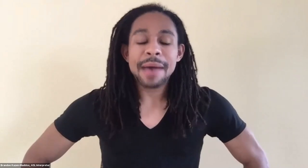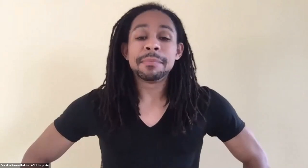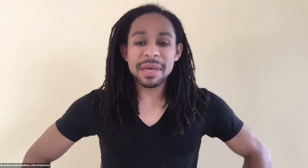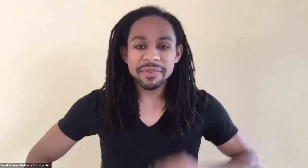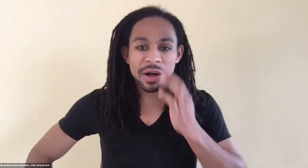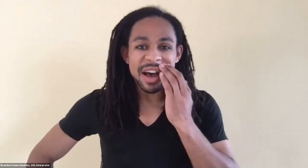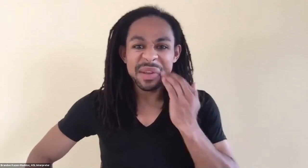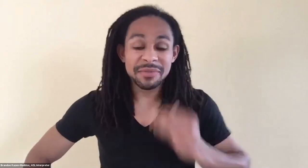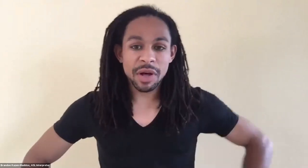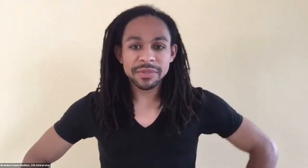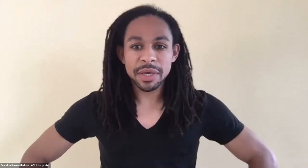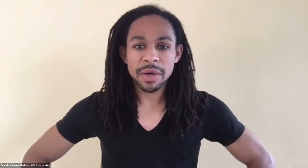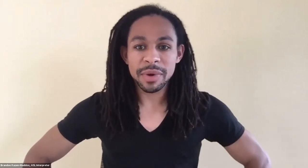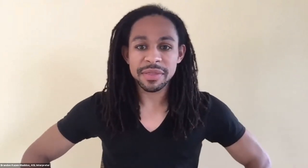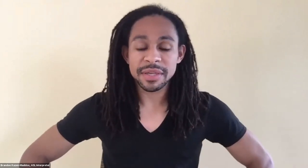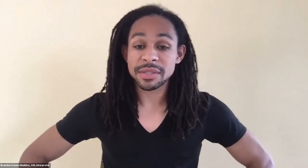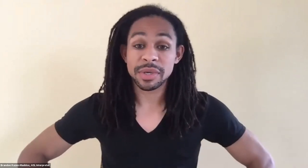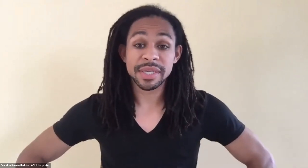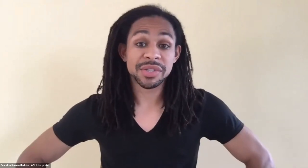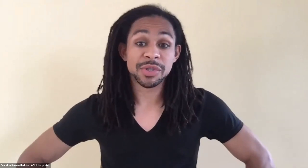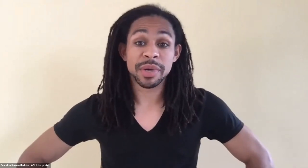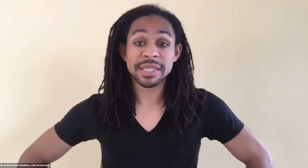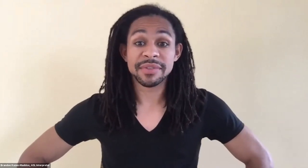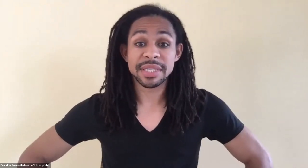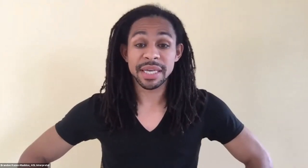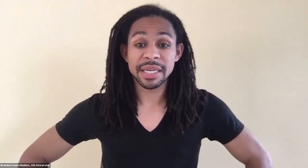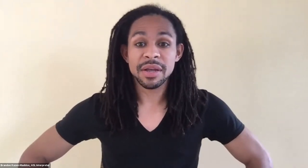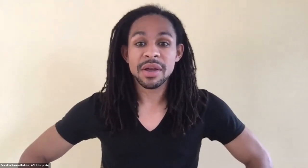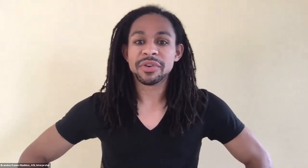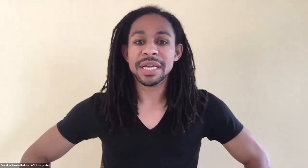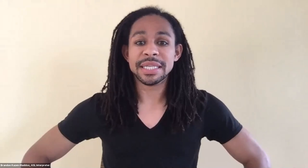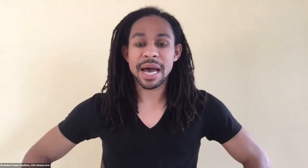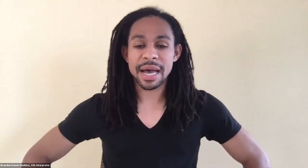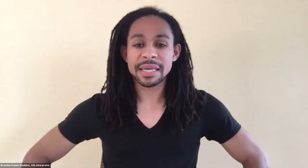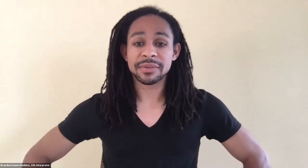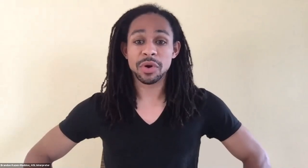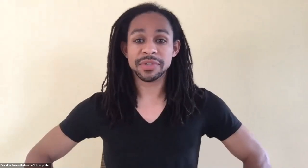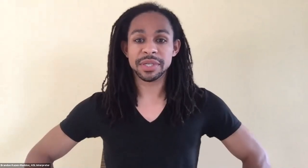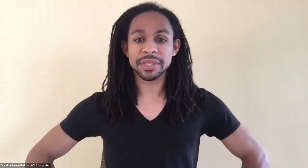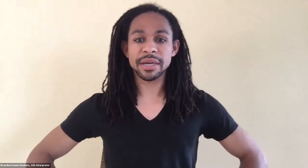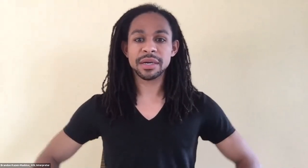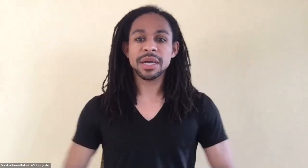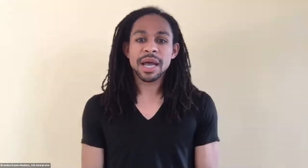I've been involved with this organization since 2017 for EDI as a co-facilitator,